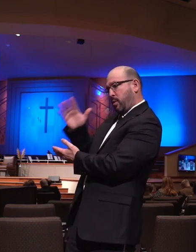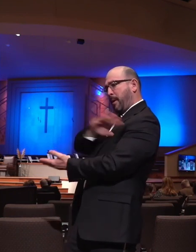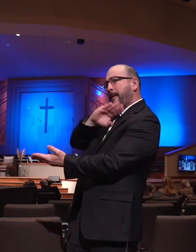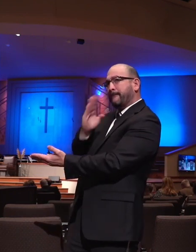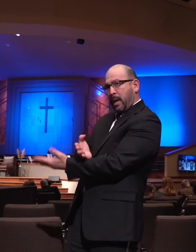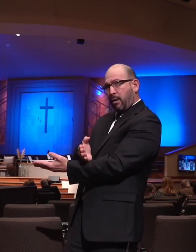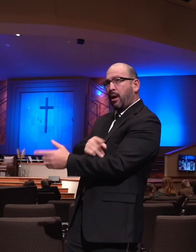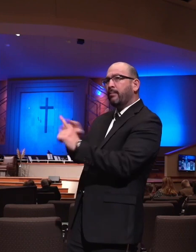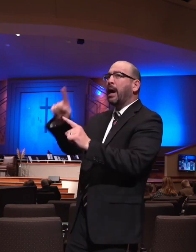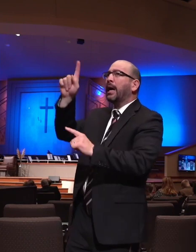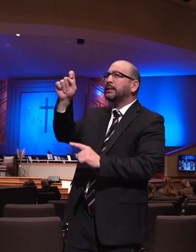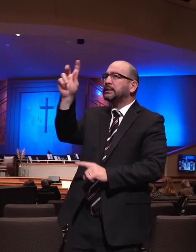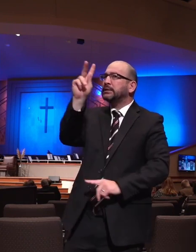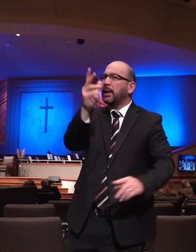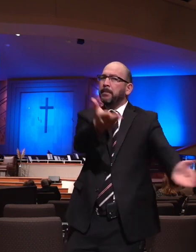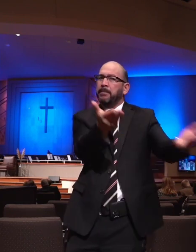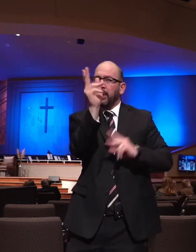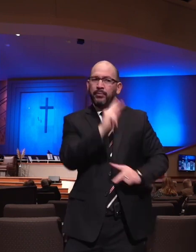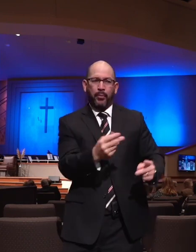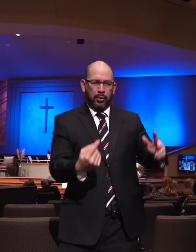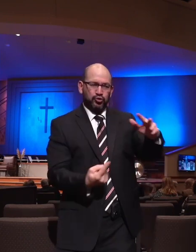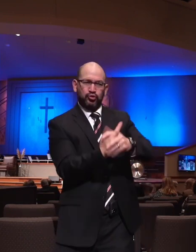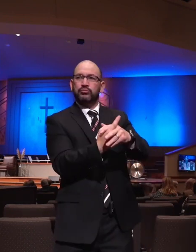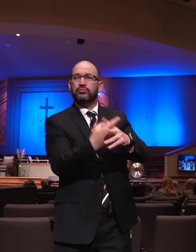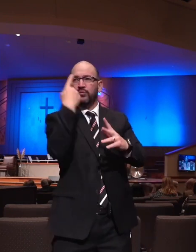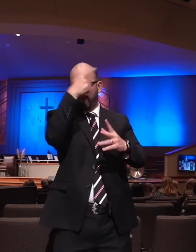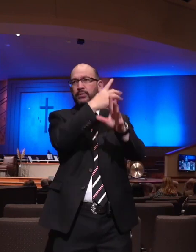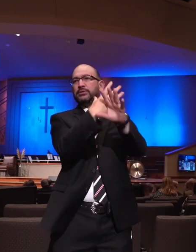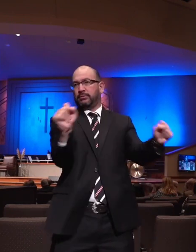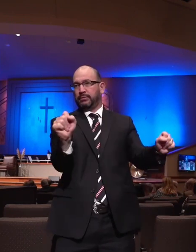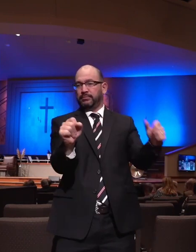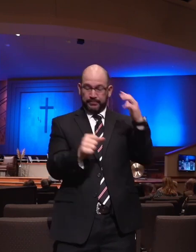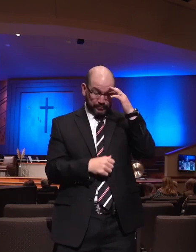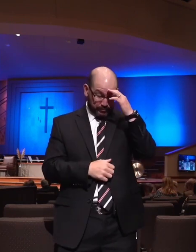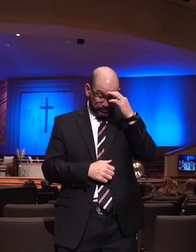you've got to get lost people here to get saved about two months ago I did a